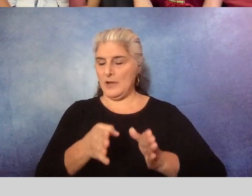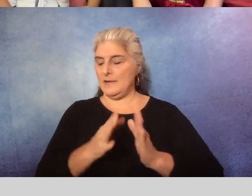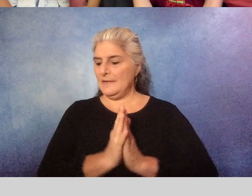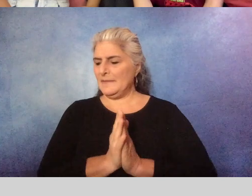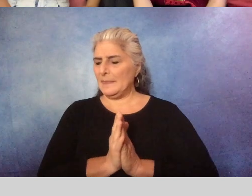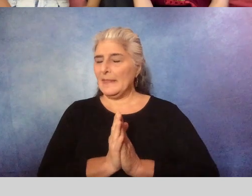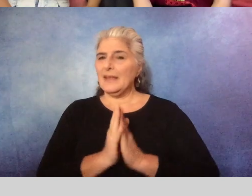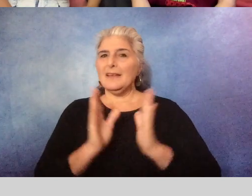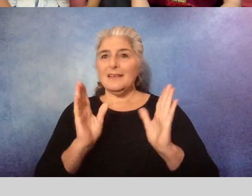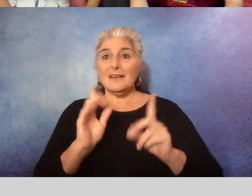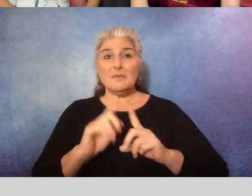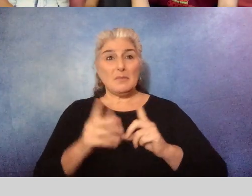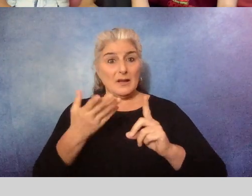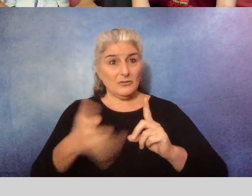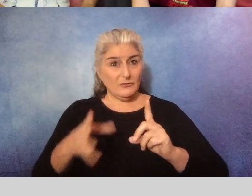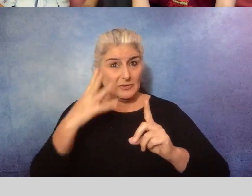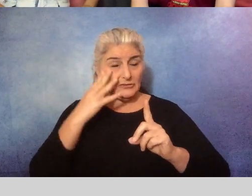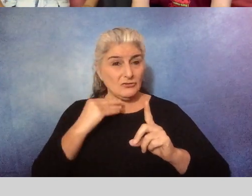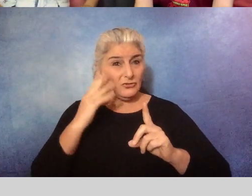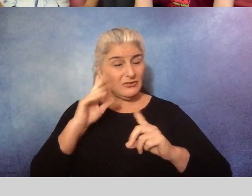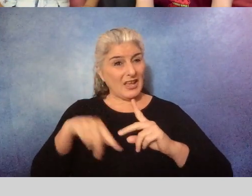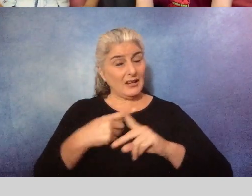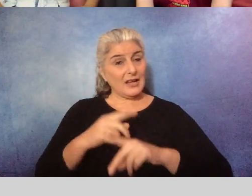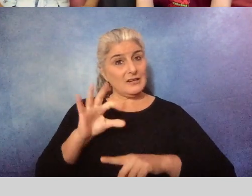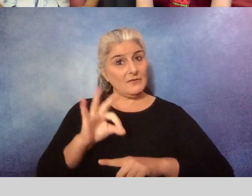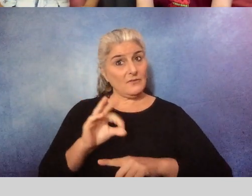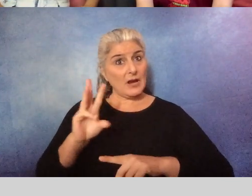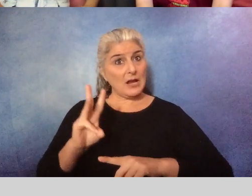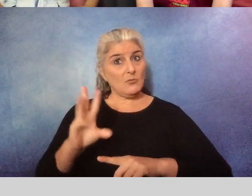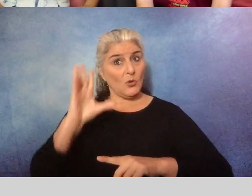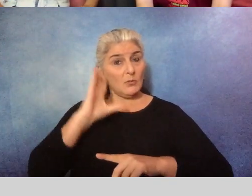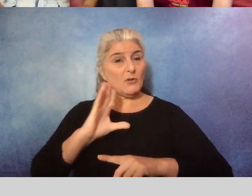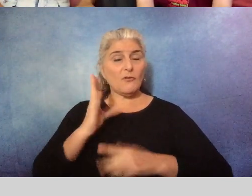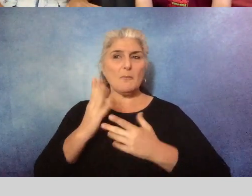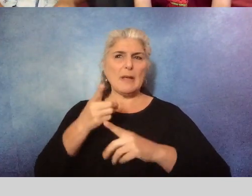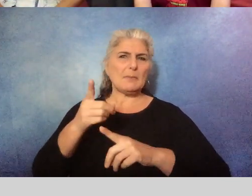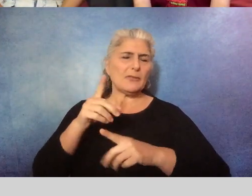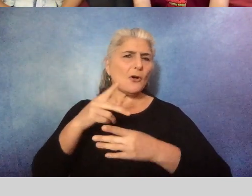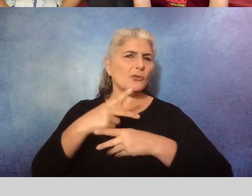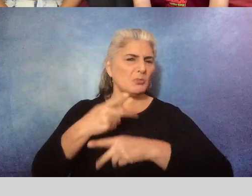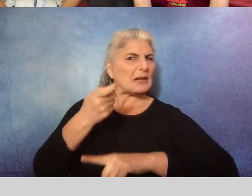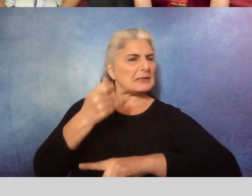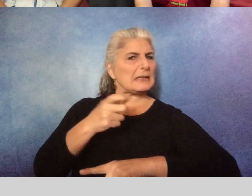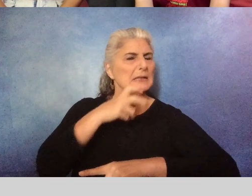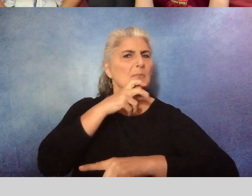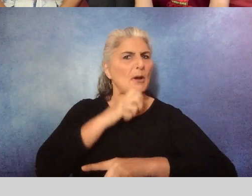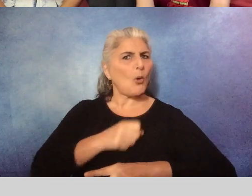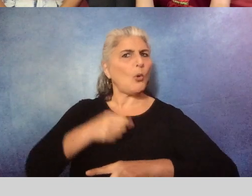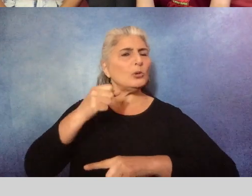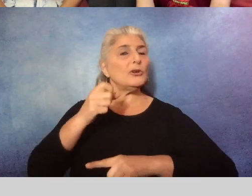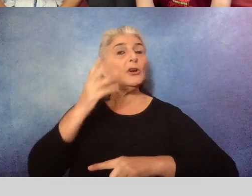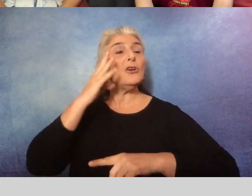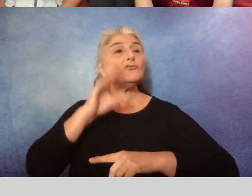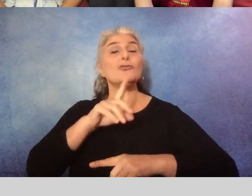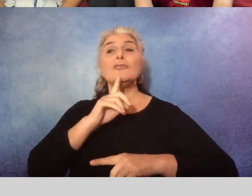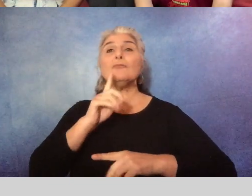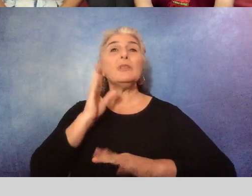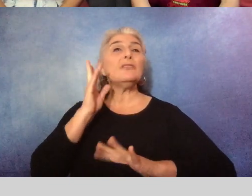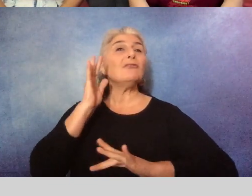But if you have used those frameworks in a product that has some years you may understand that with time, it will no